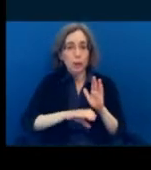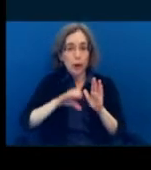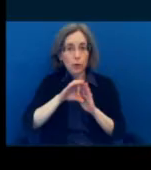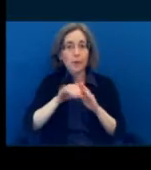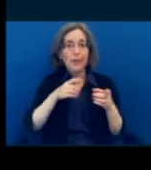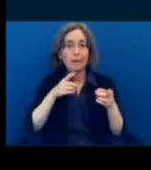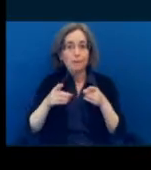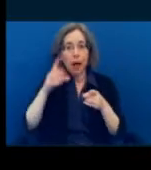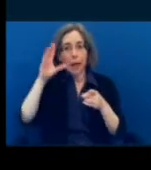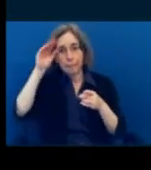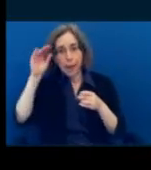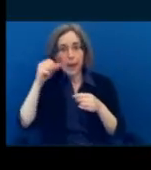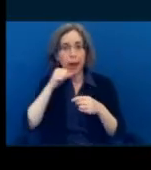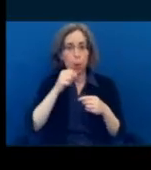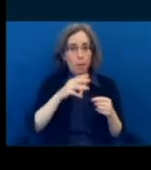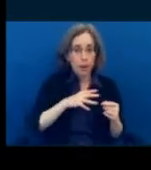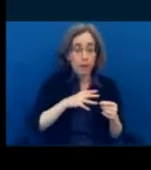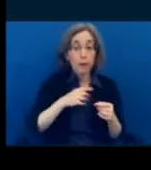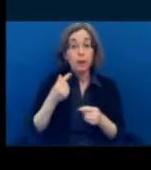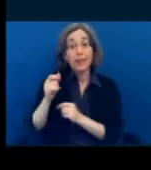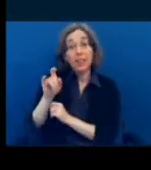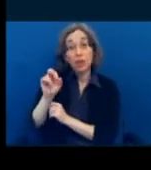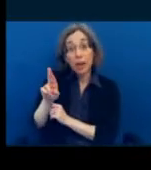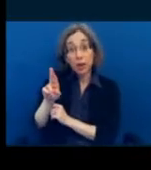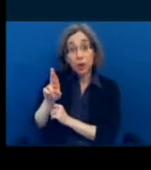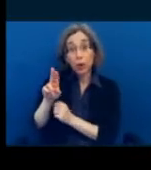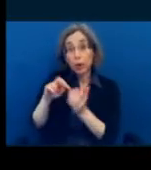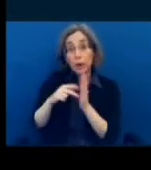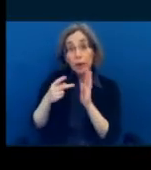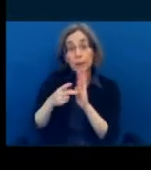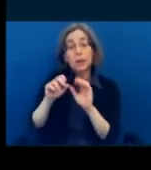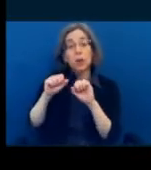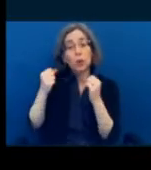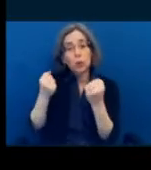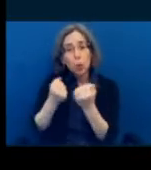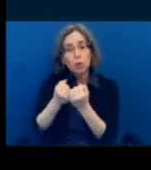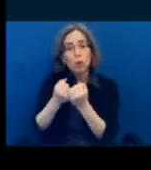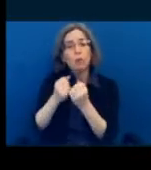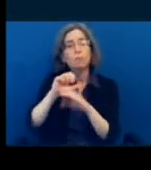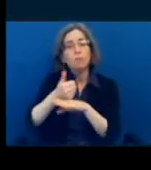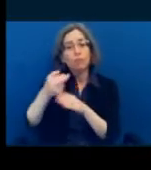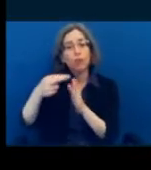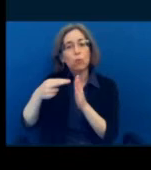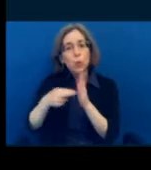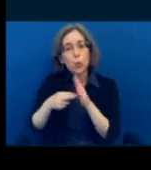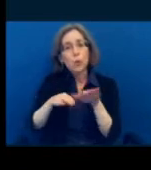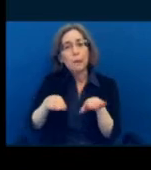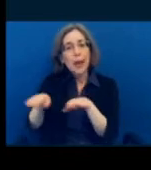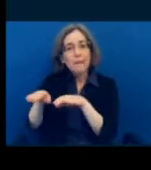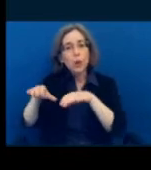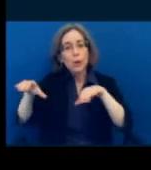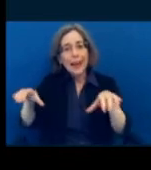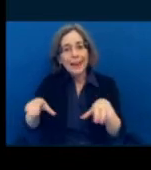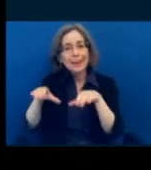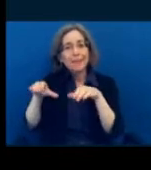MEN AND WOMEN AND GENDER FOR SOCIAL CONSTRUCTED ROLES, BEHAVIORS, ACTIVITIES AND ATTRIBUTES THAT GIVEN SOCIETIES